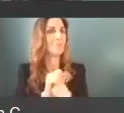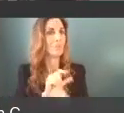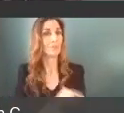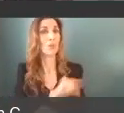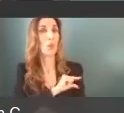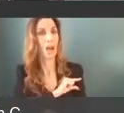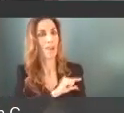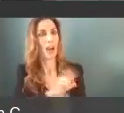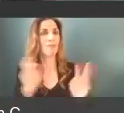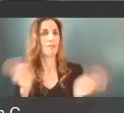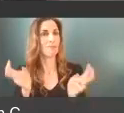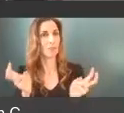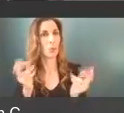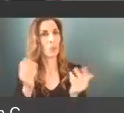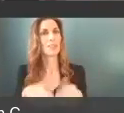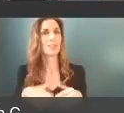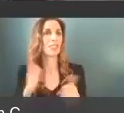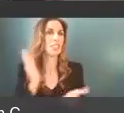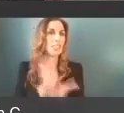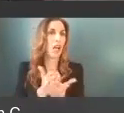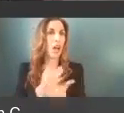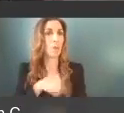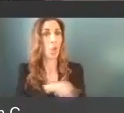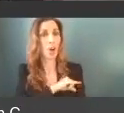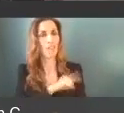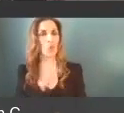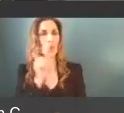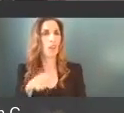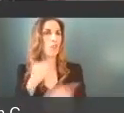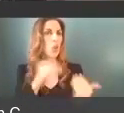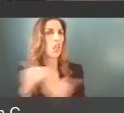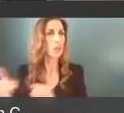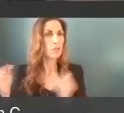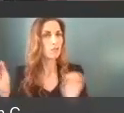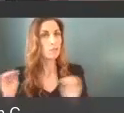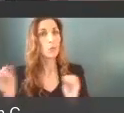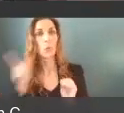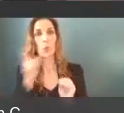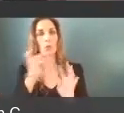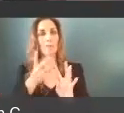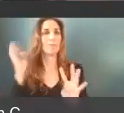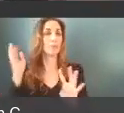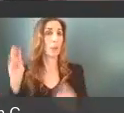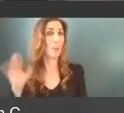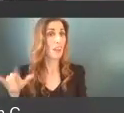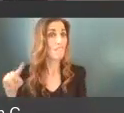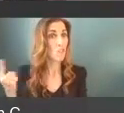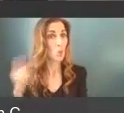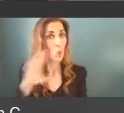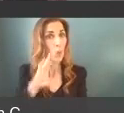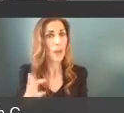would be lifted by who could get in line for a shot on May 1. Given that you have so many 1A